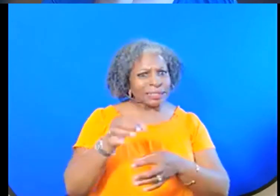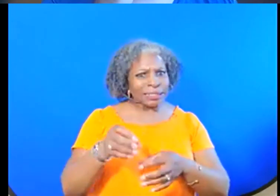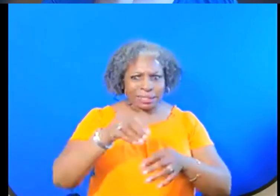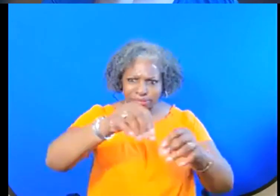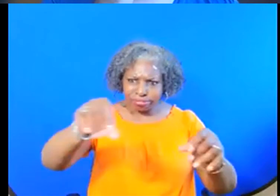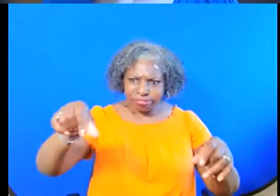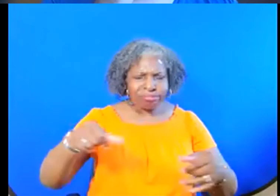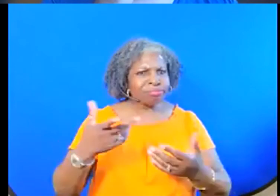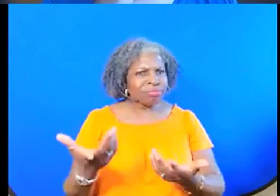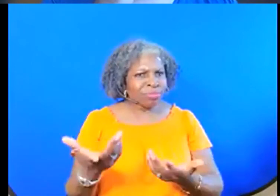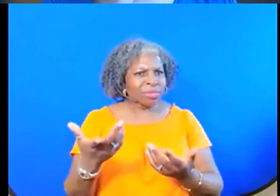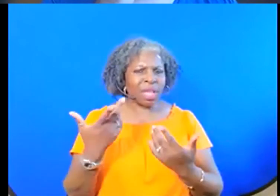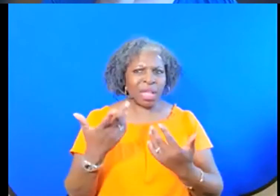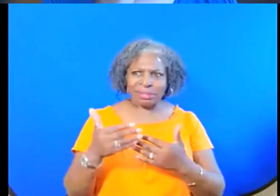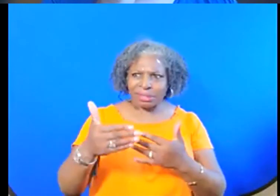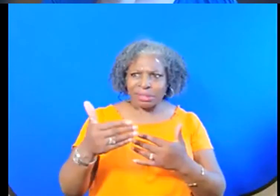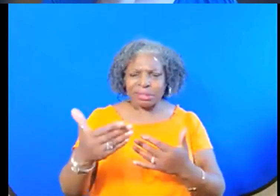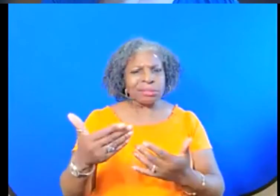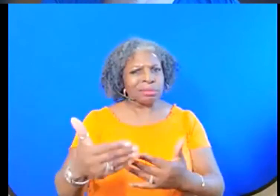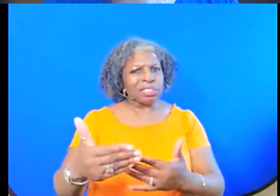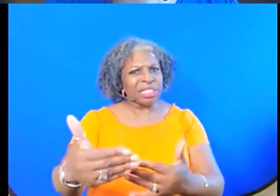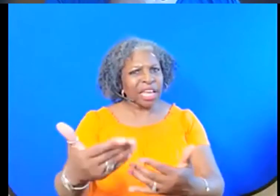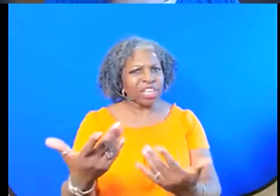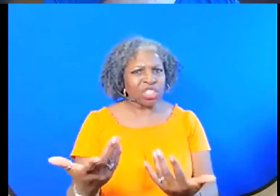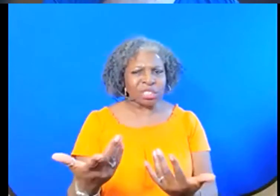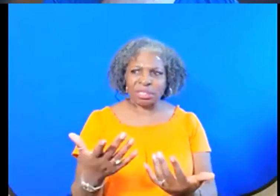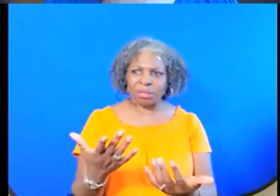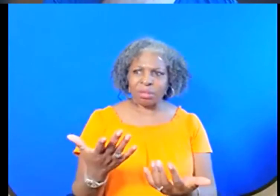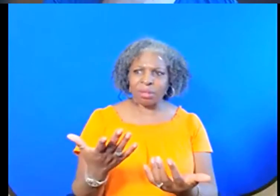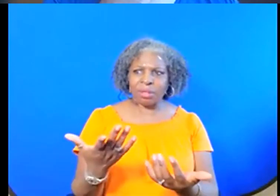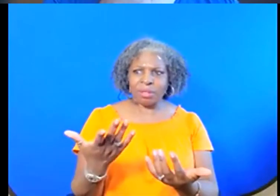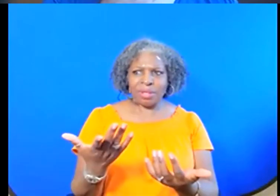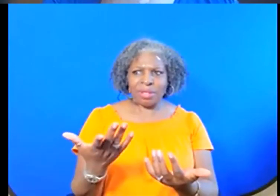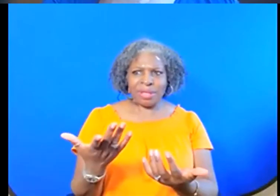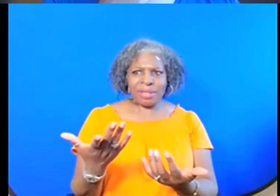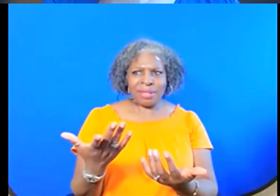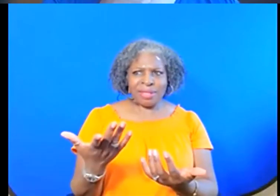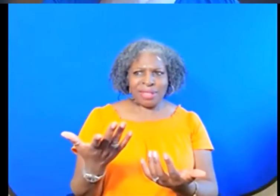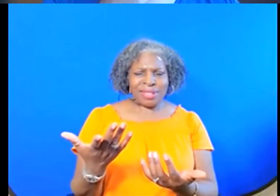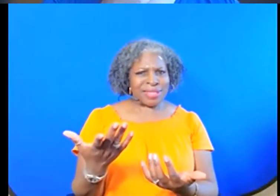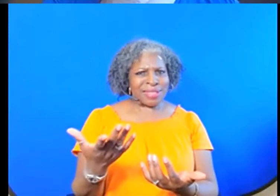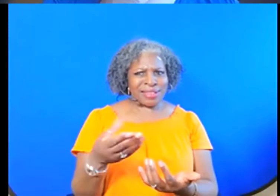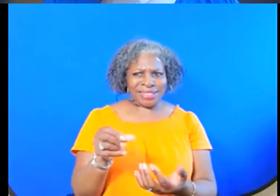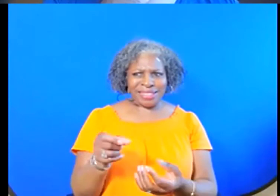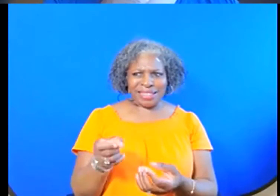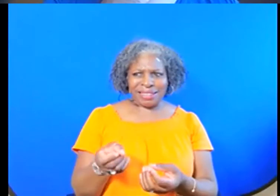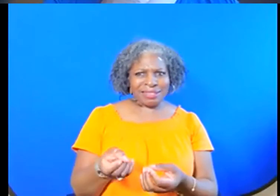about keeping our seats in the hands of the many rather than the hands a few.